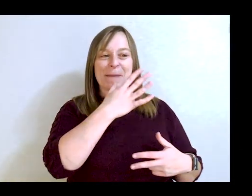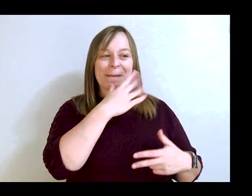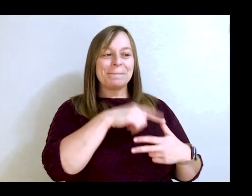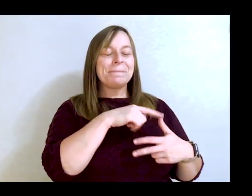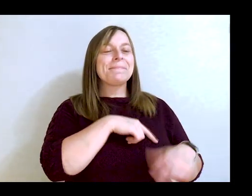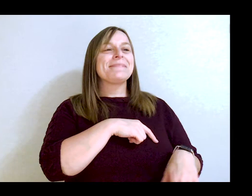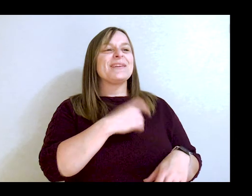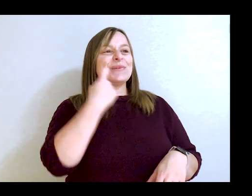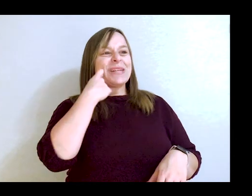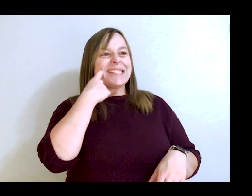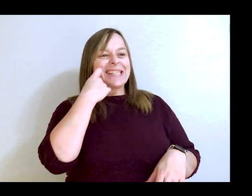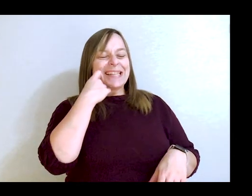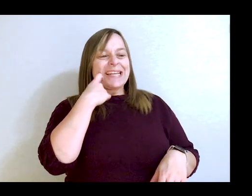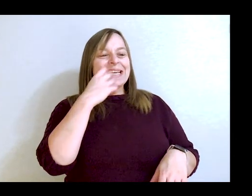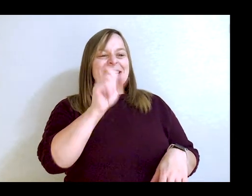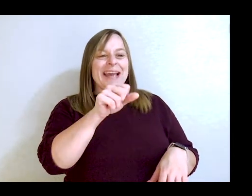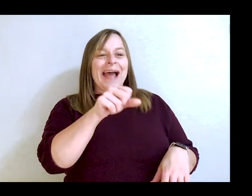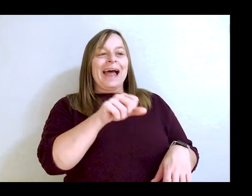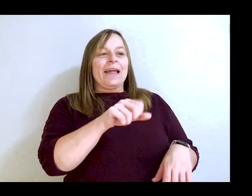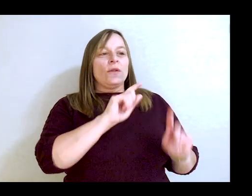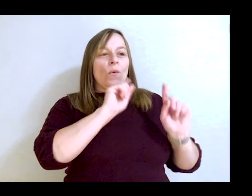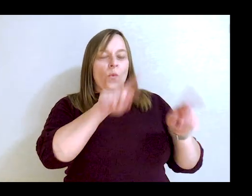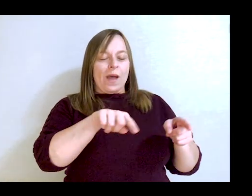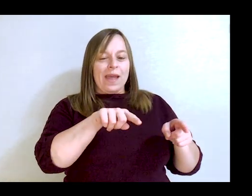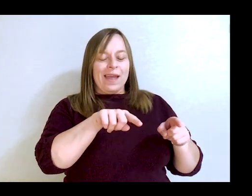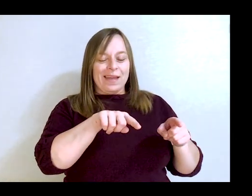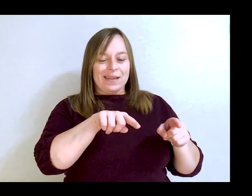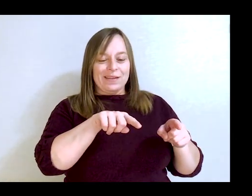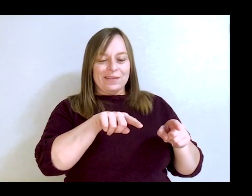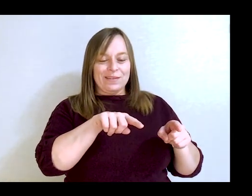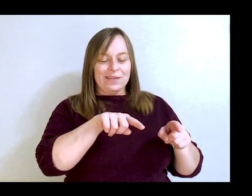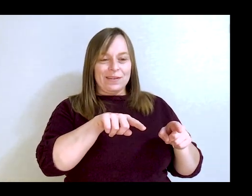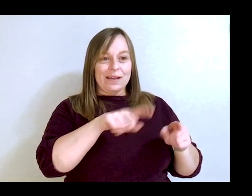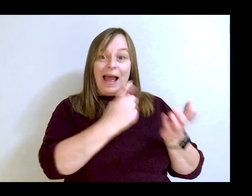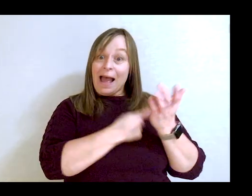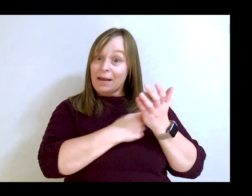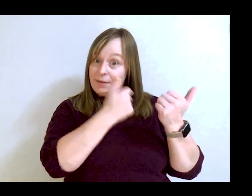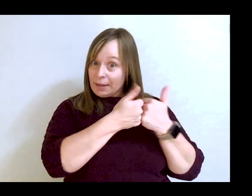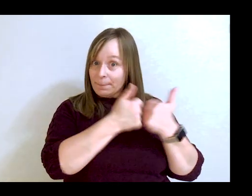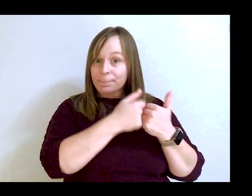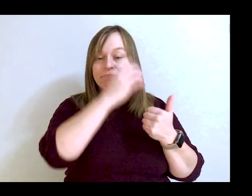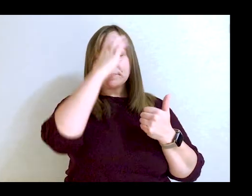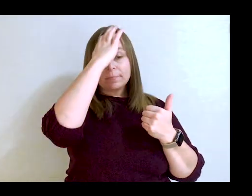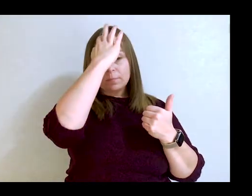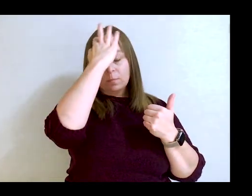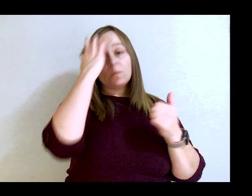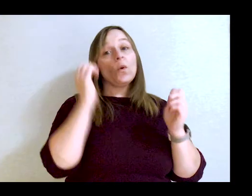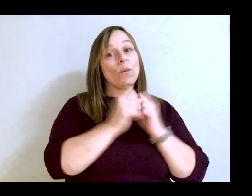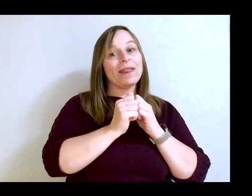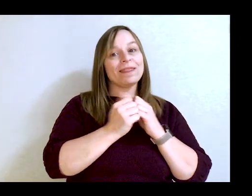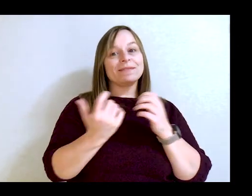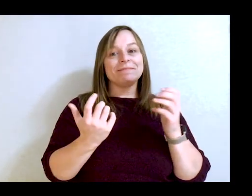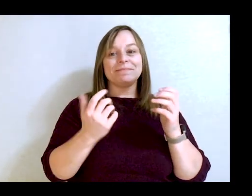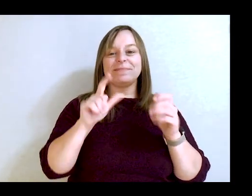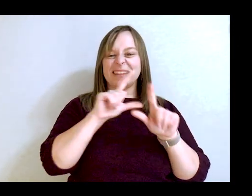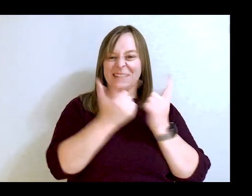M: Yeah. We recently had gone to a actually a hockey game with the League of Yes. And